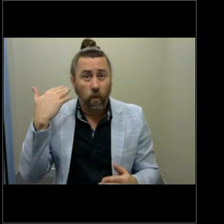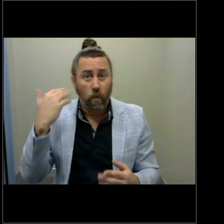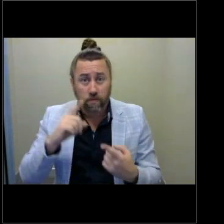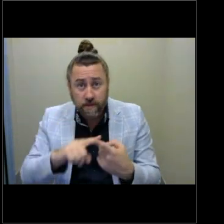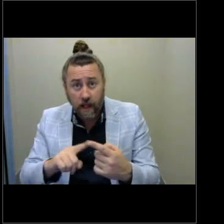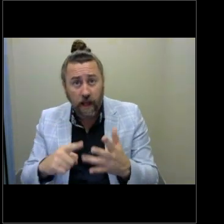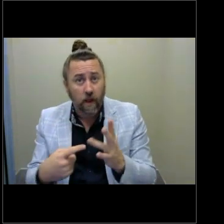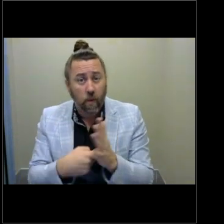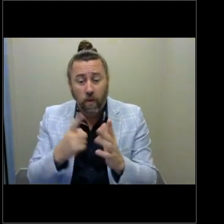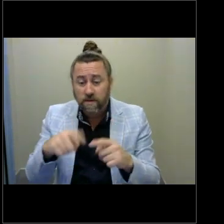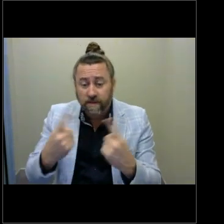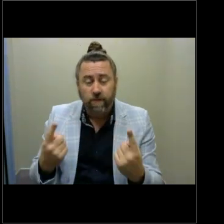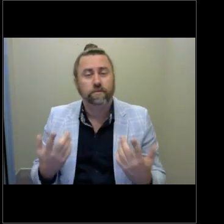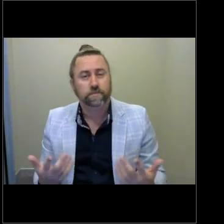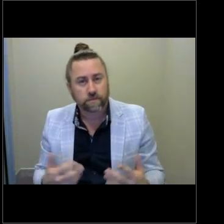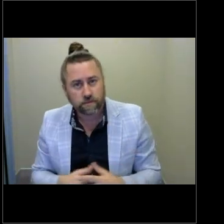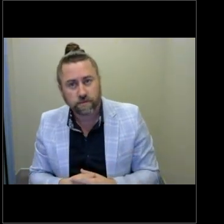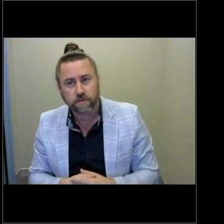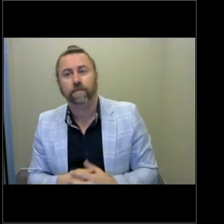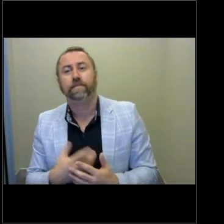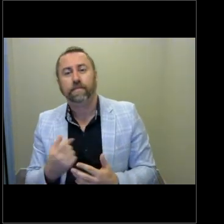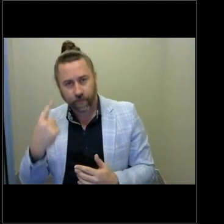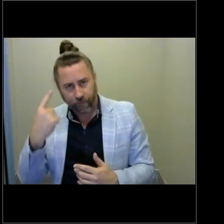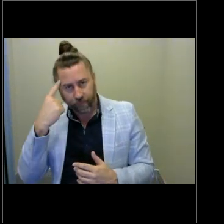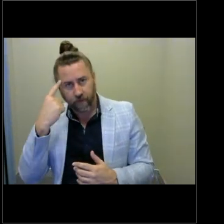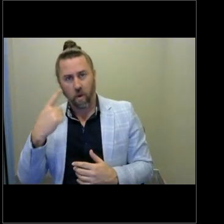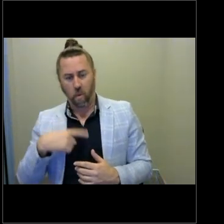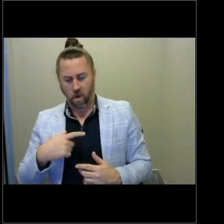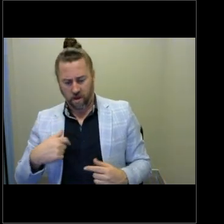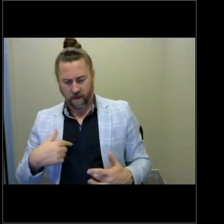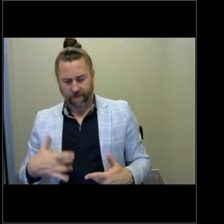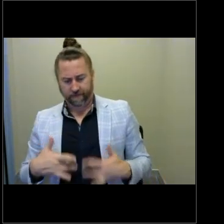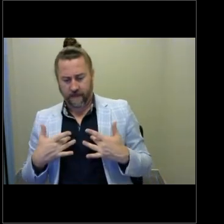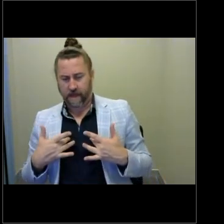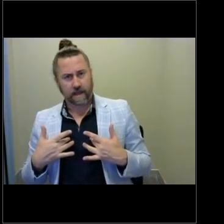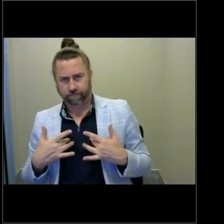talking about the grounds for why they believe they need a domestic violence order application,